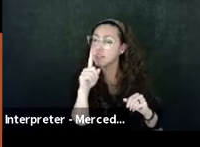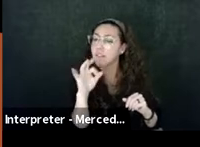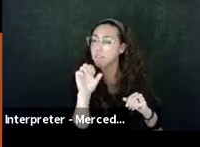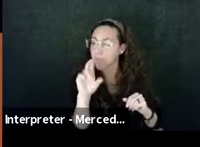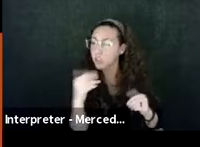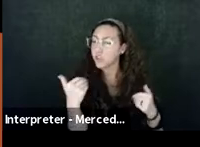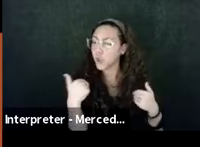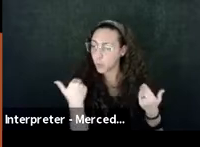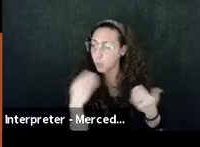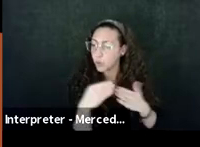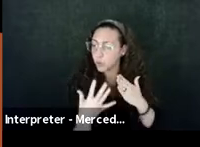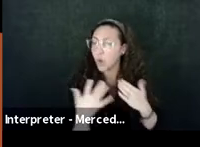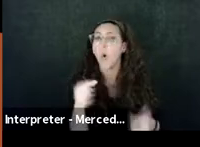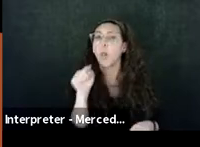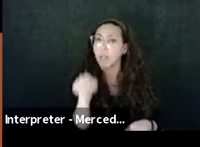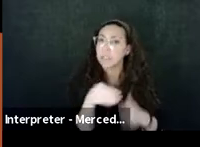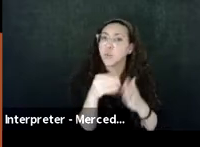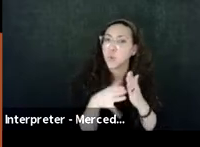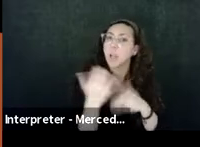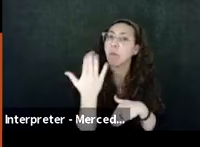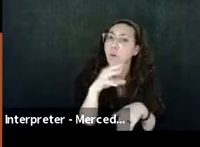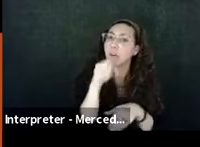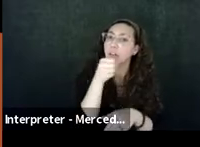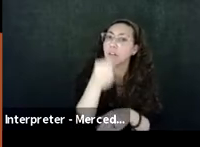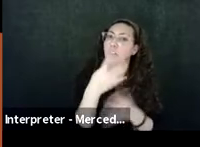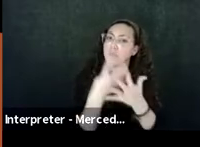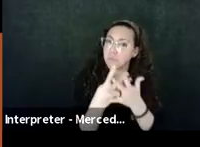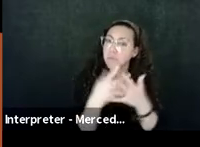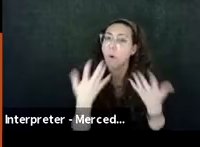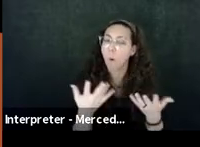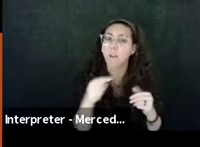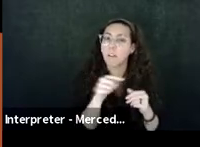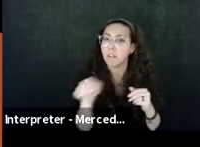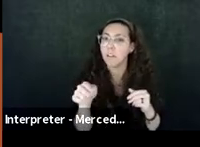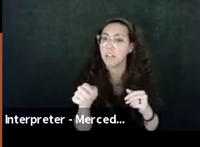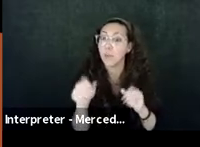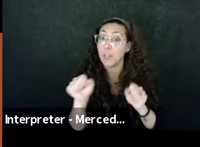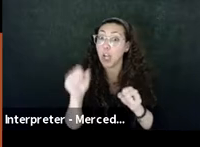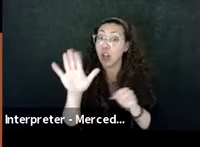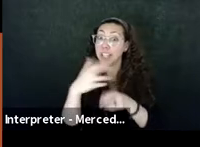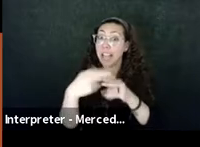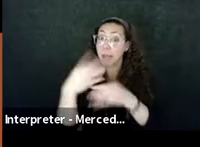Melinda Vinicor: formerly incarcerated student and it would go it that would go to then the whole program.